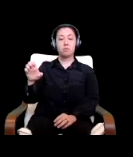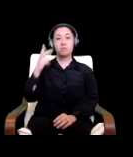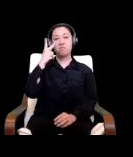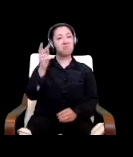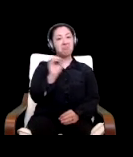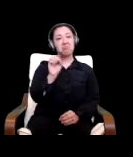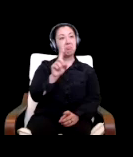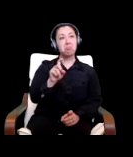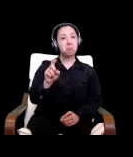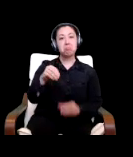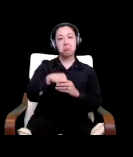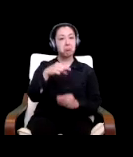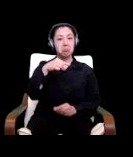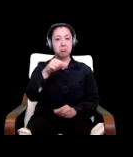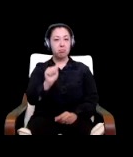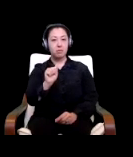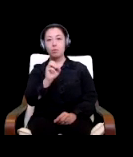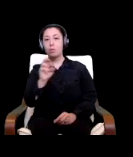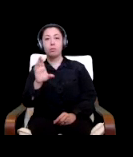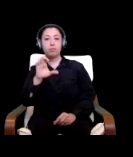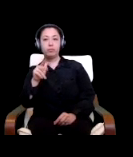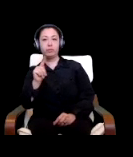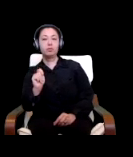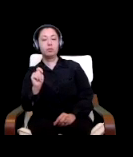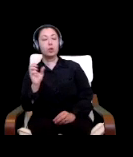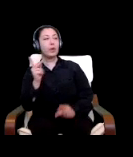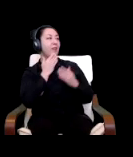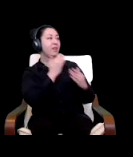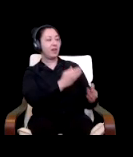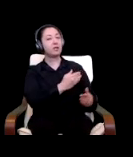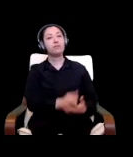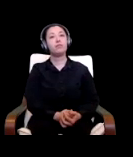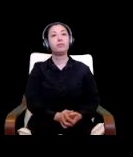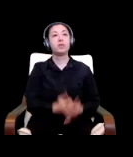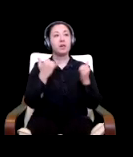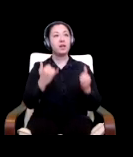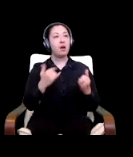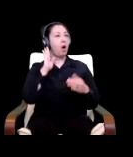Thank you. Providing a brief overview of the checklist, I will show you